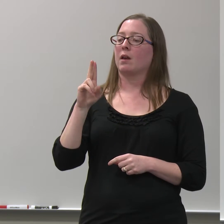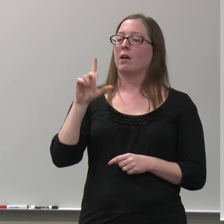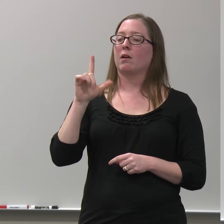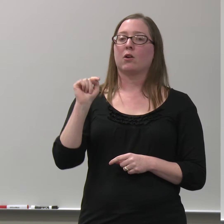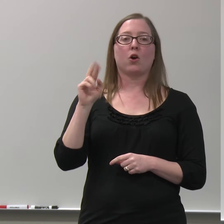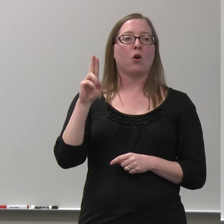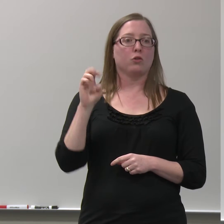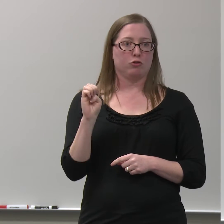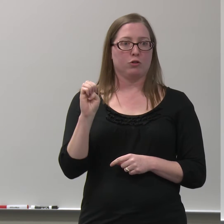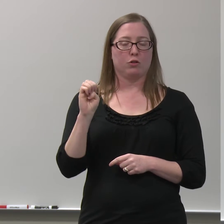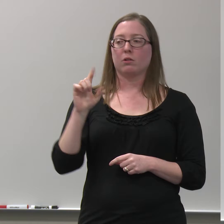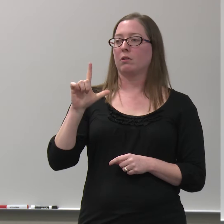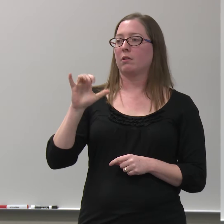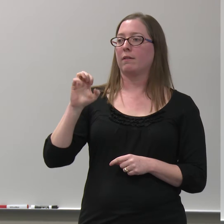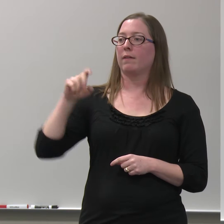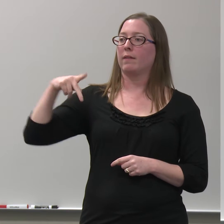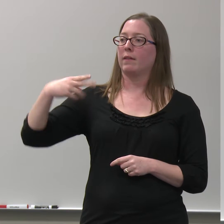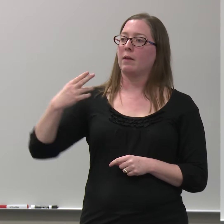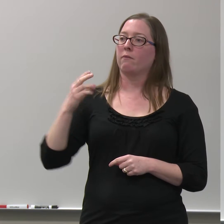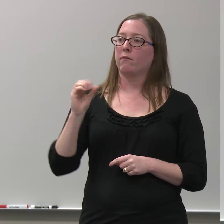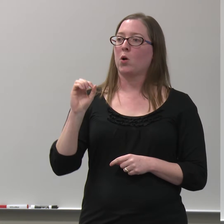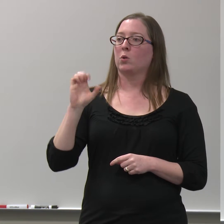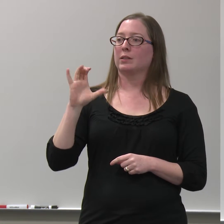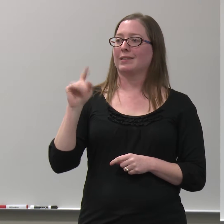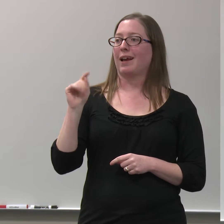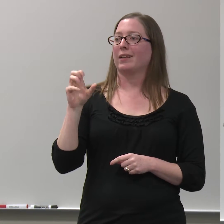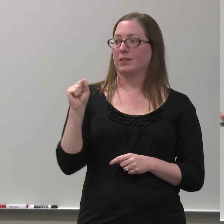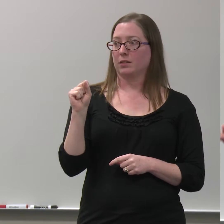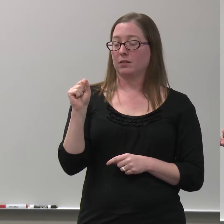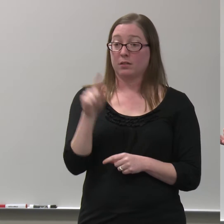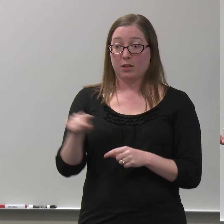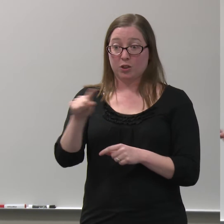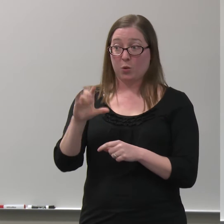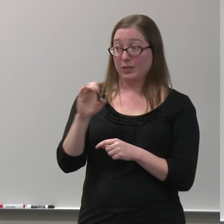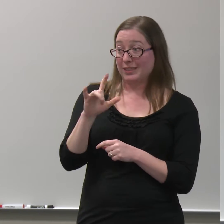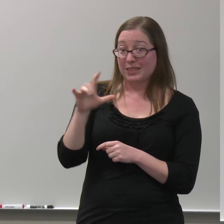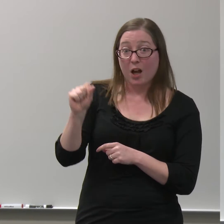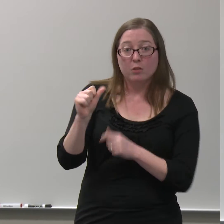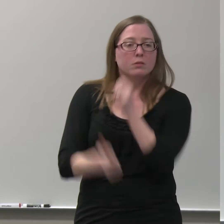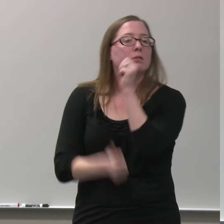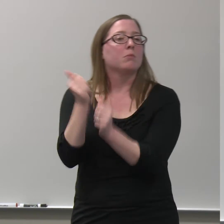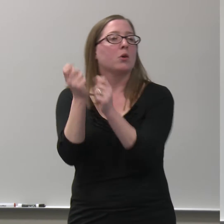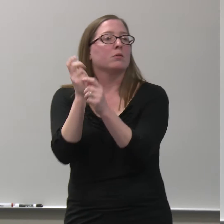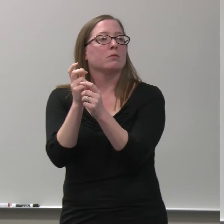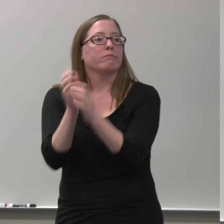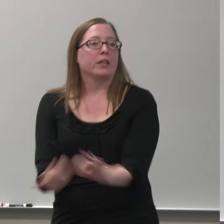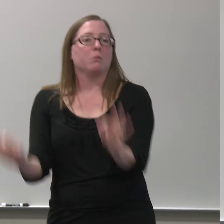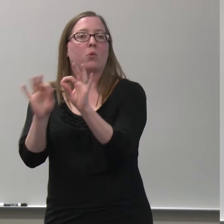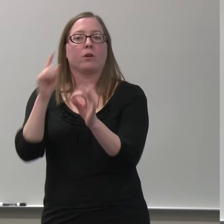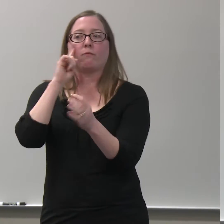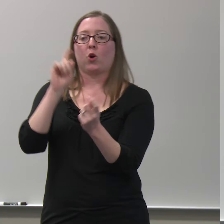So these are the immune cells that are the most important for adaptive immunity.